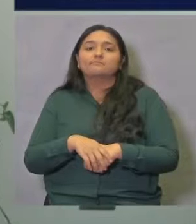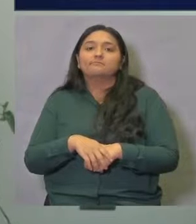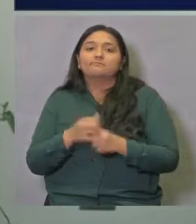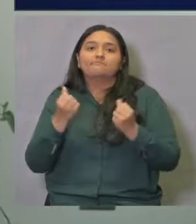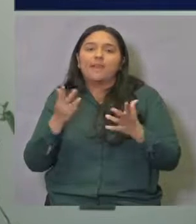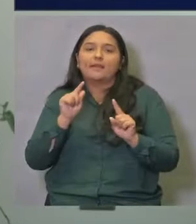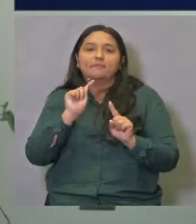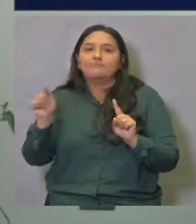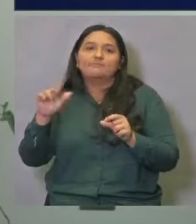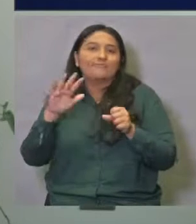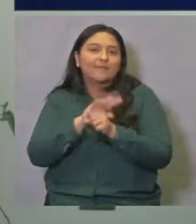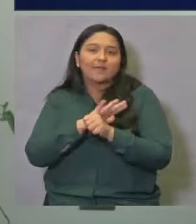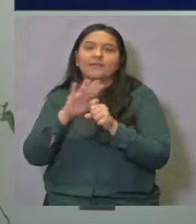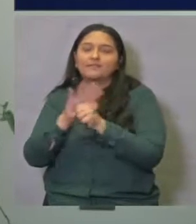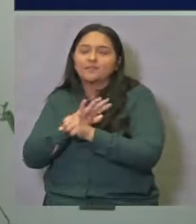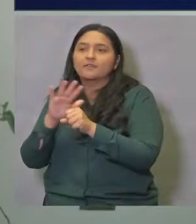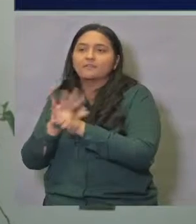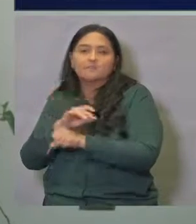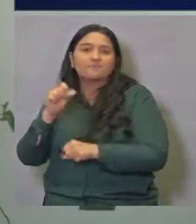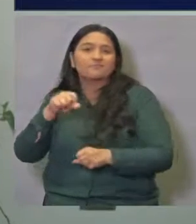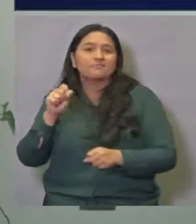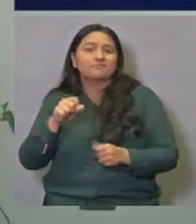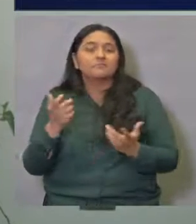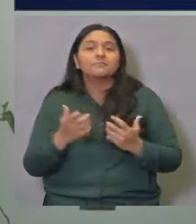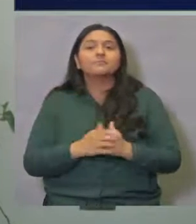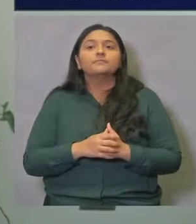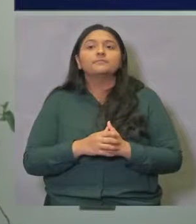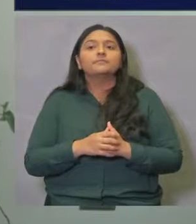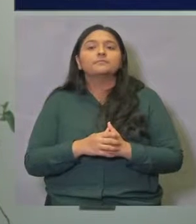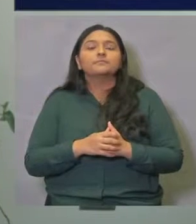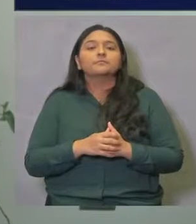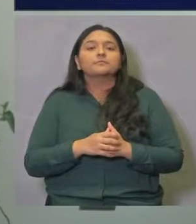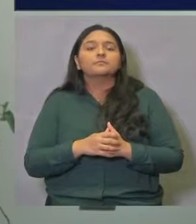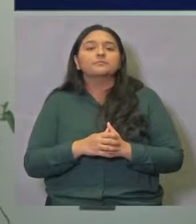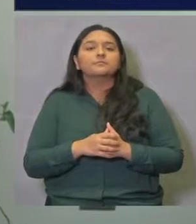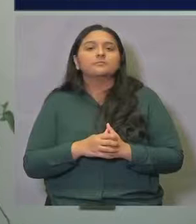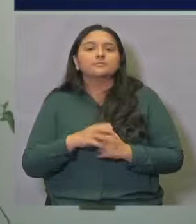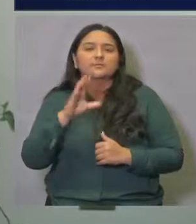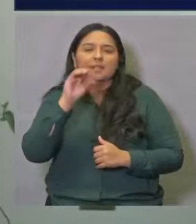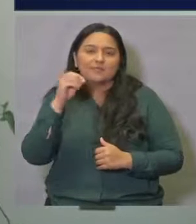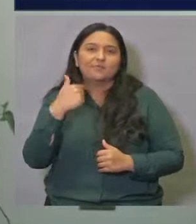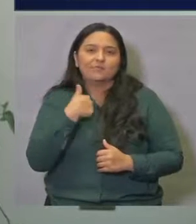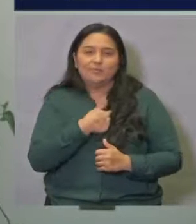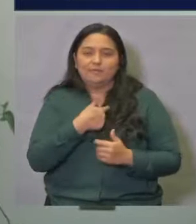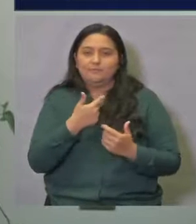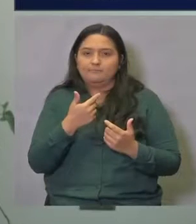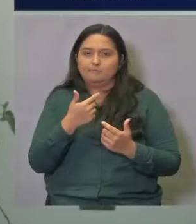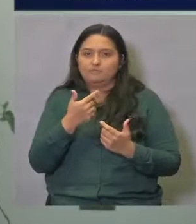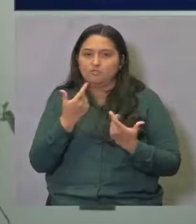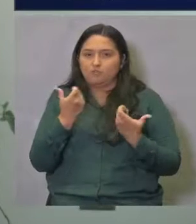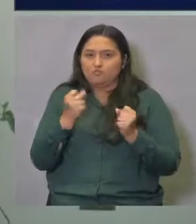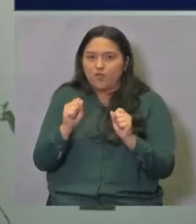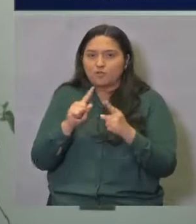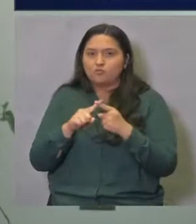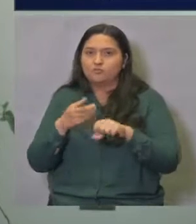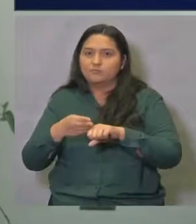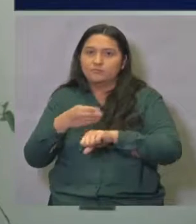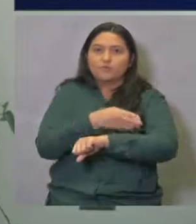THOSE APPOINTMENTS ARE NOT GETTING FILLED AT ALL.